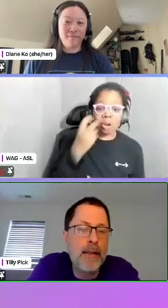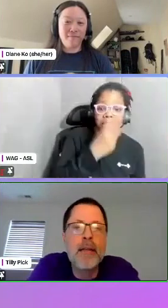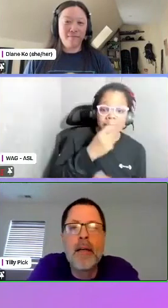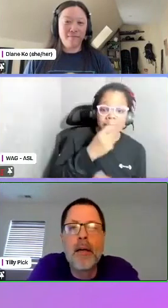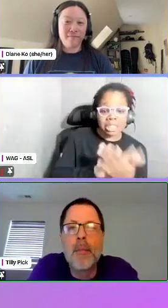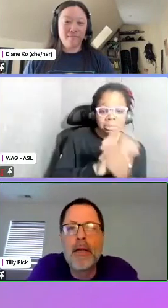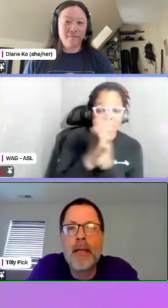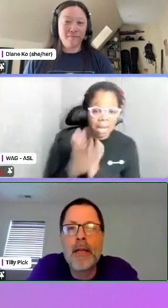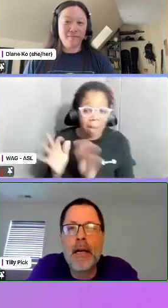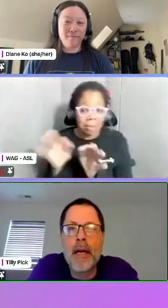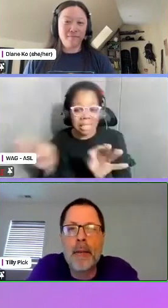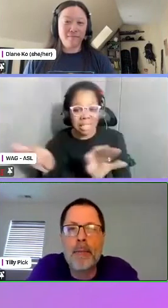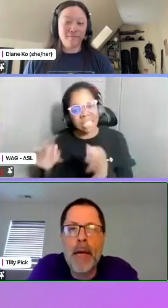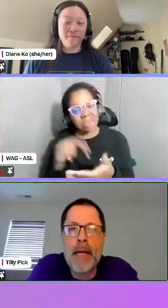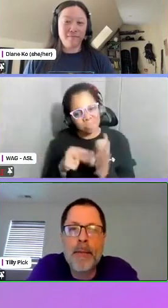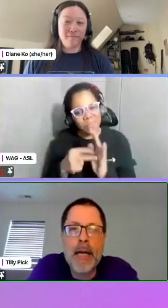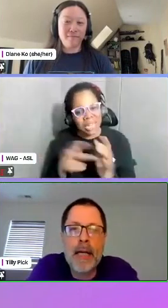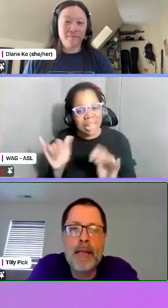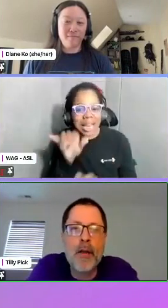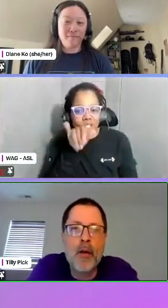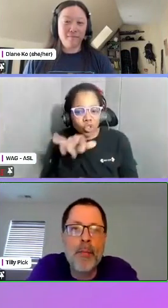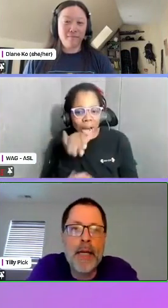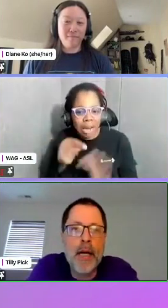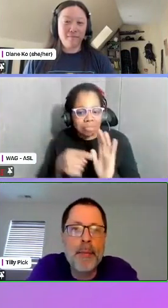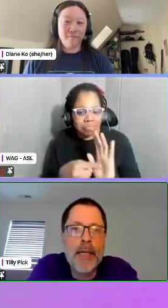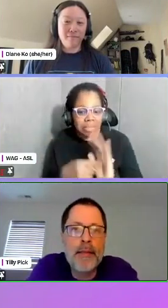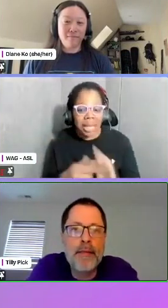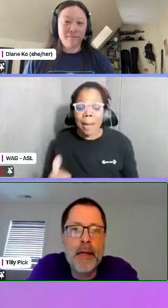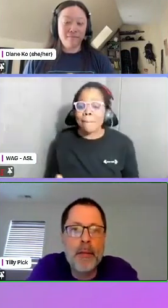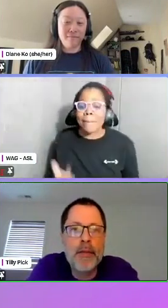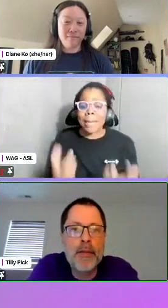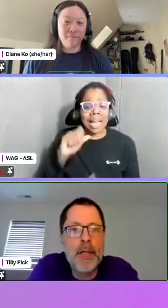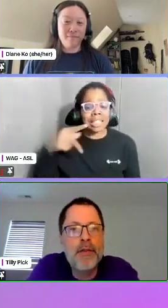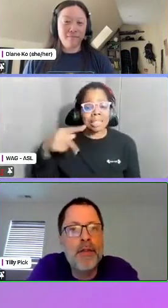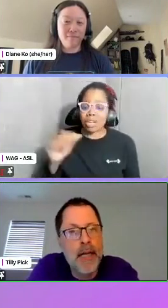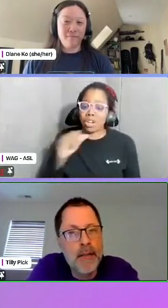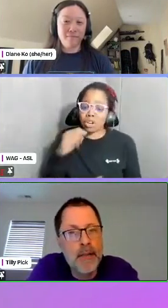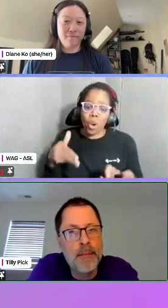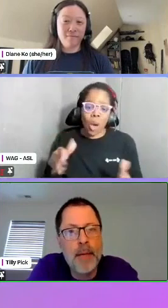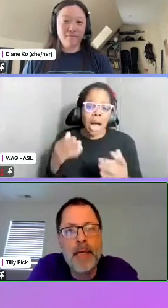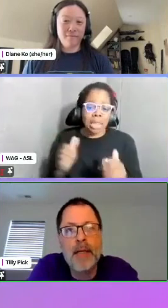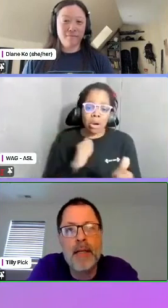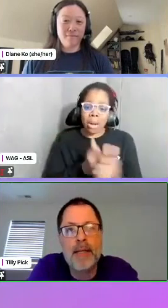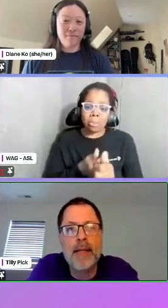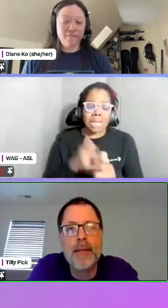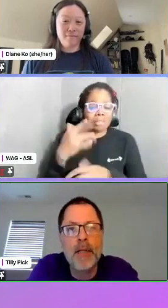there's nothing inherently wrong with using a single page application period if you are aware of how to